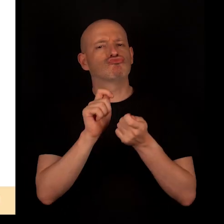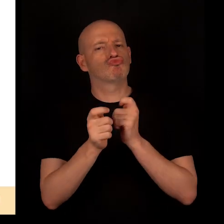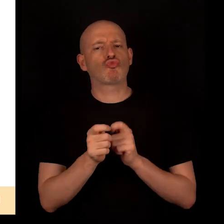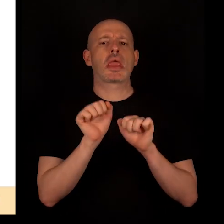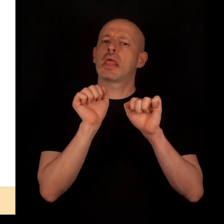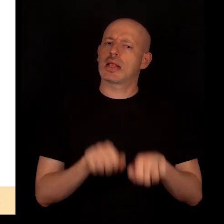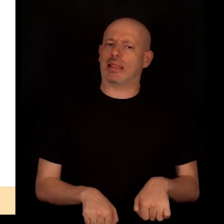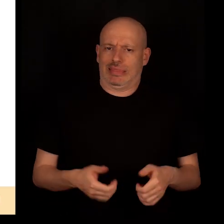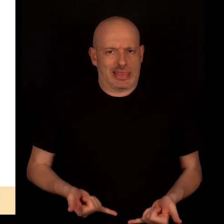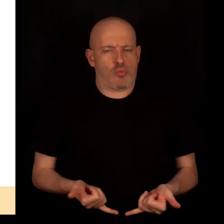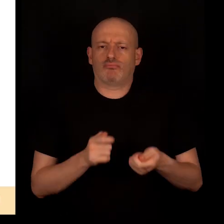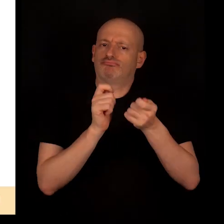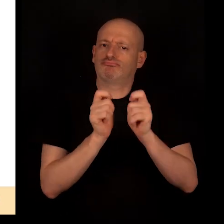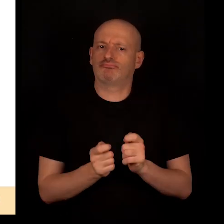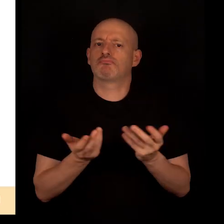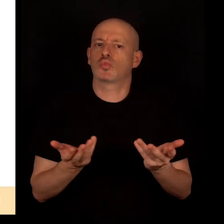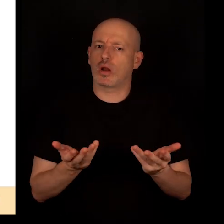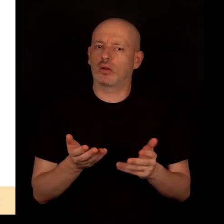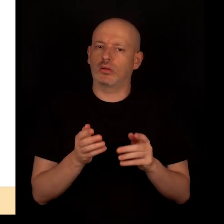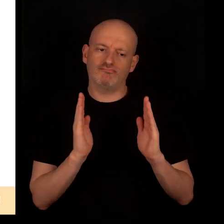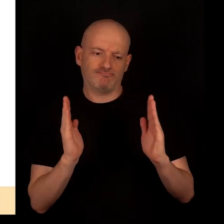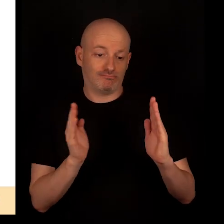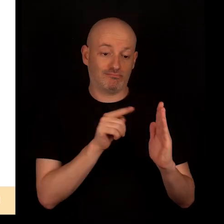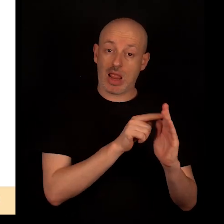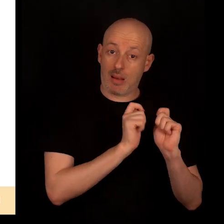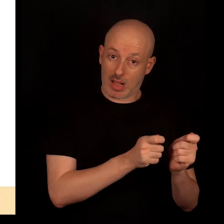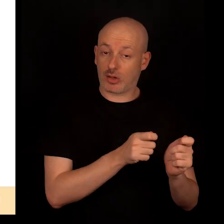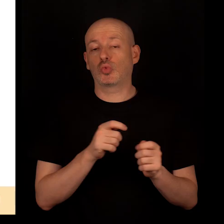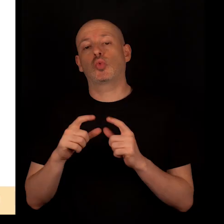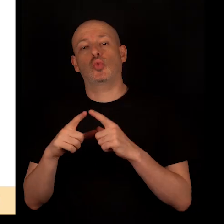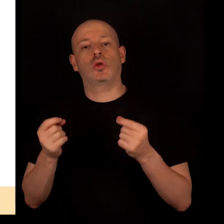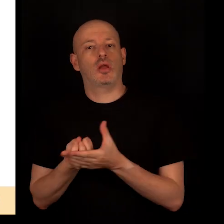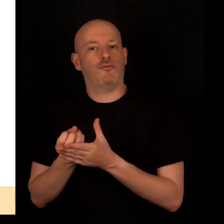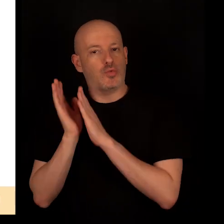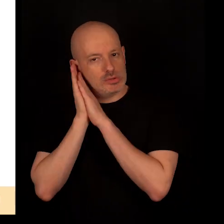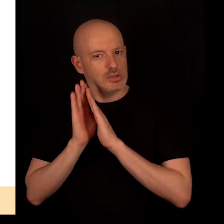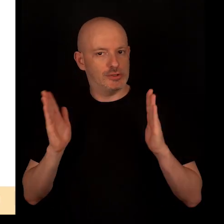So which changes are allowed in this stage between the application and the Residency Info Cards?